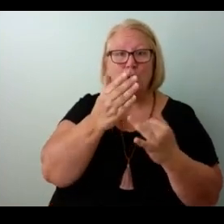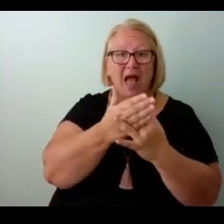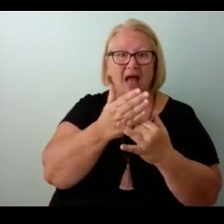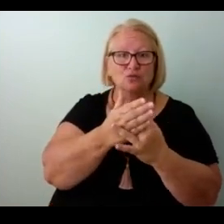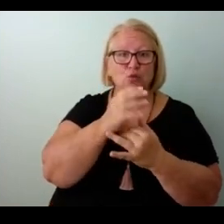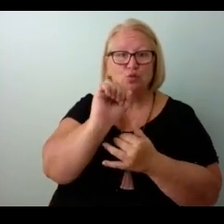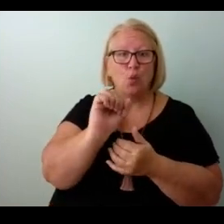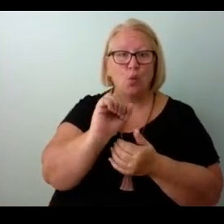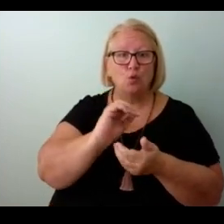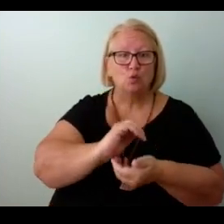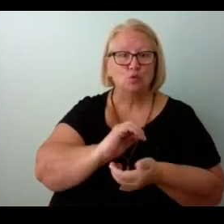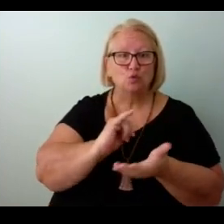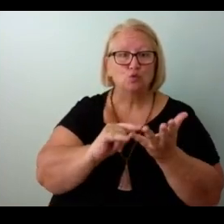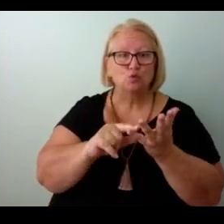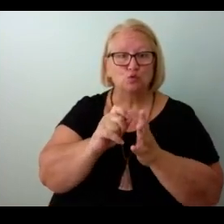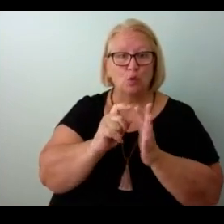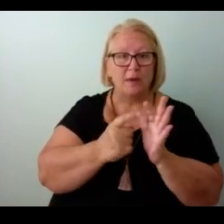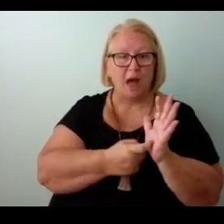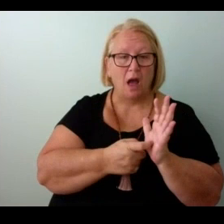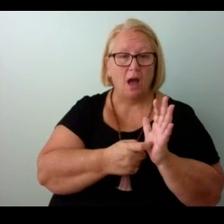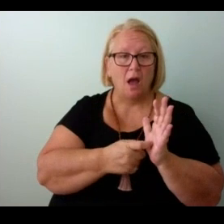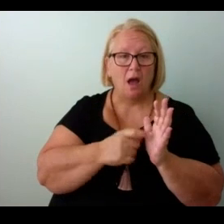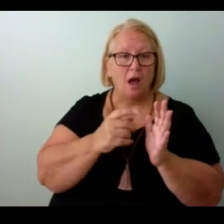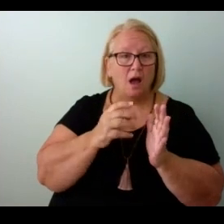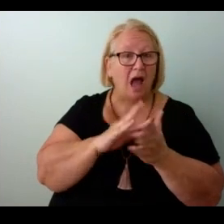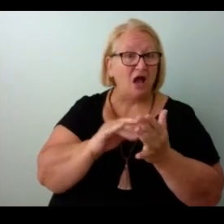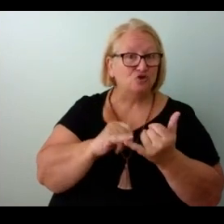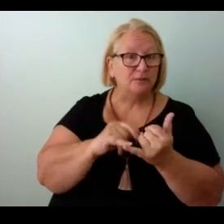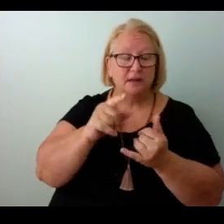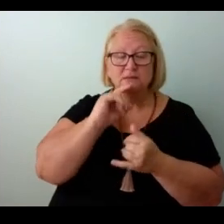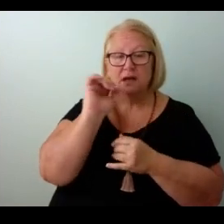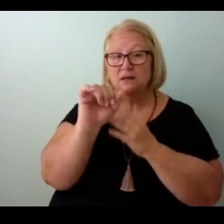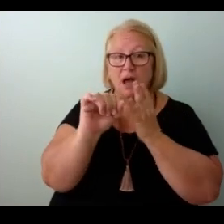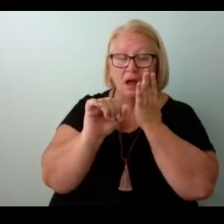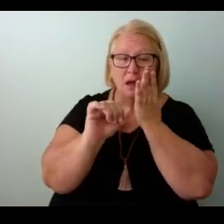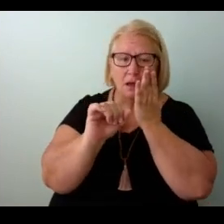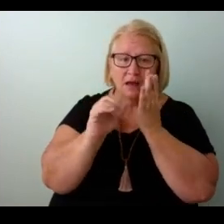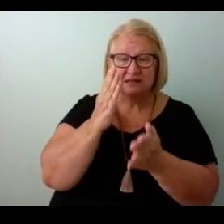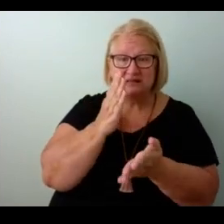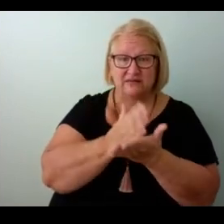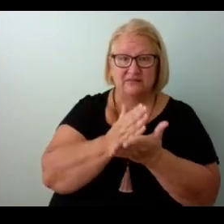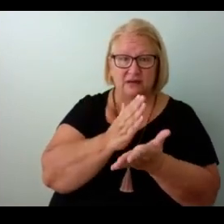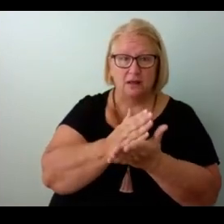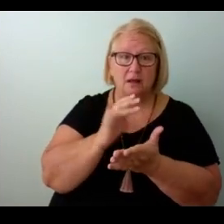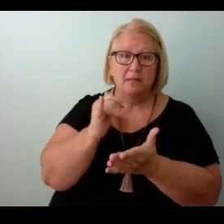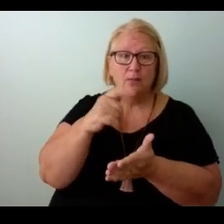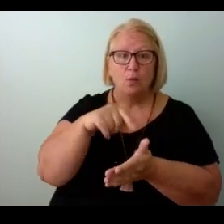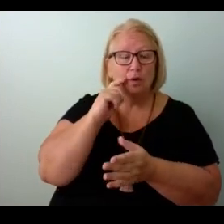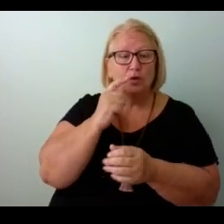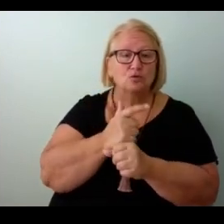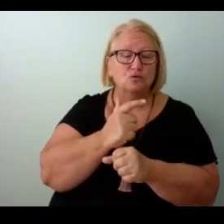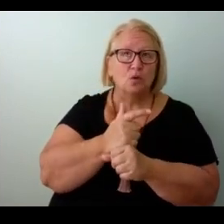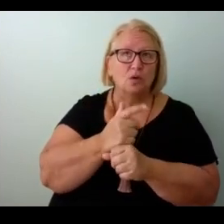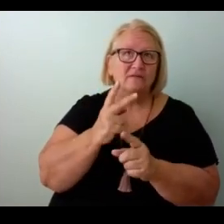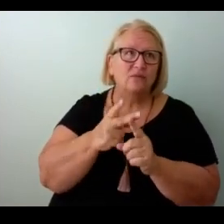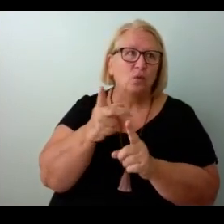Definitely. Some options that we might speak to clients about, maybe in circumstances where the home